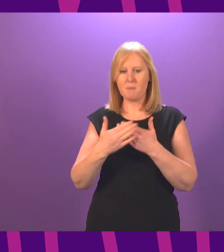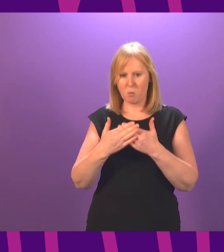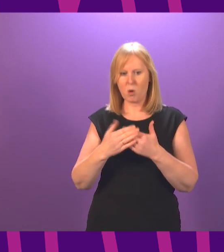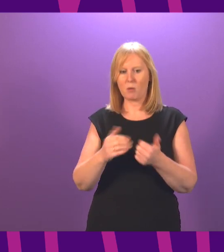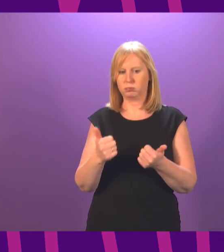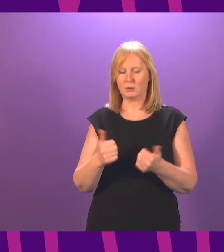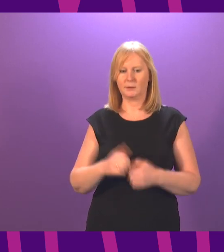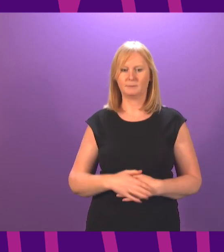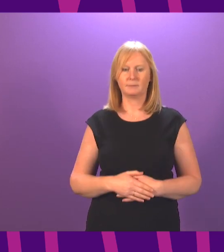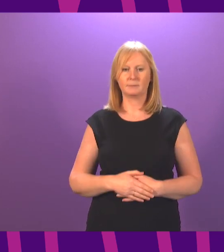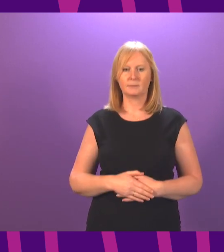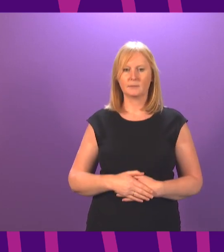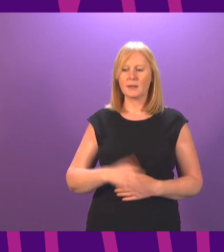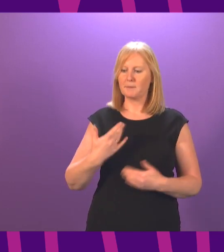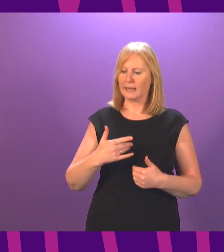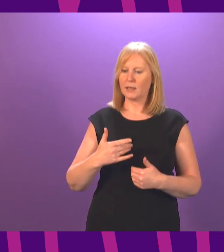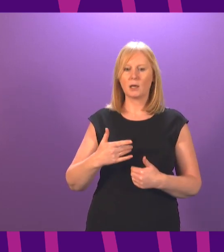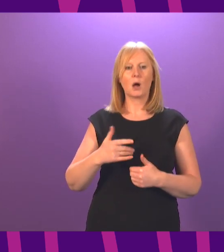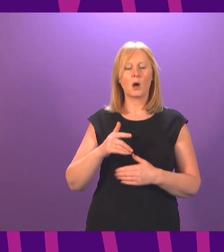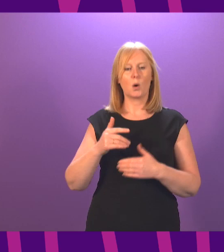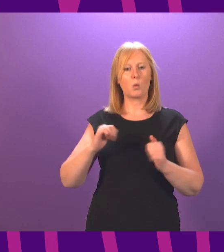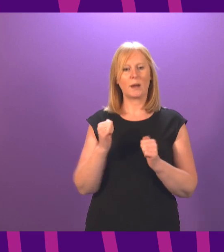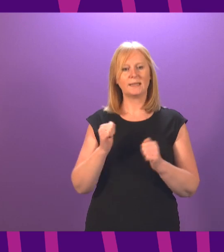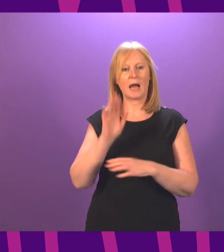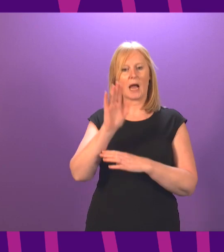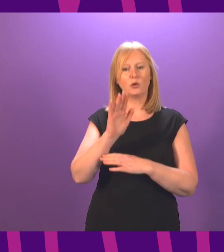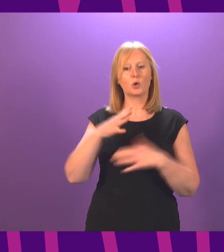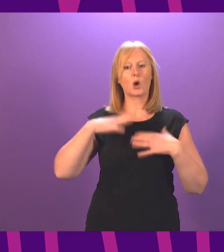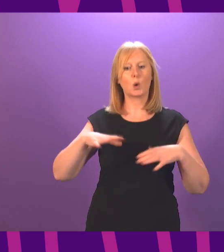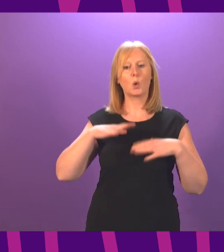We announced a winter outdoor clothing fund to ensure that more children are able to spend